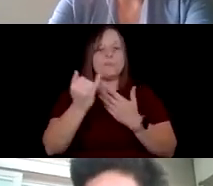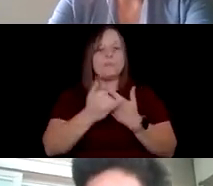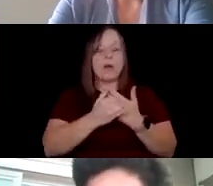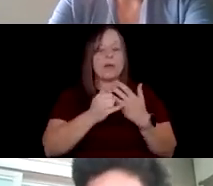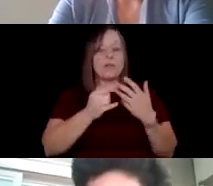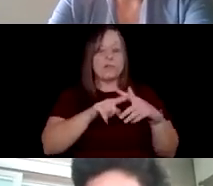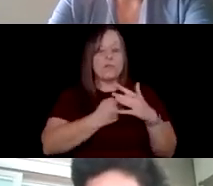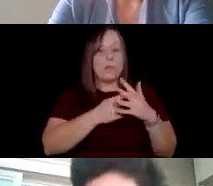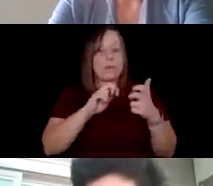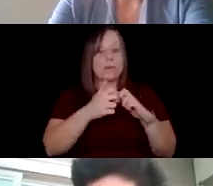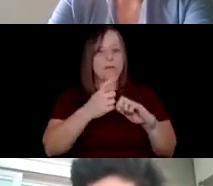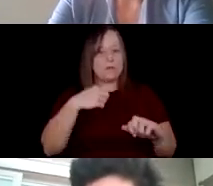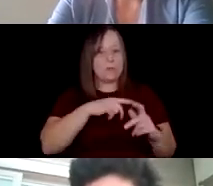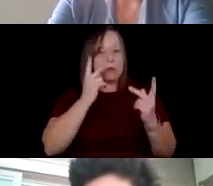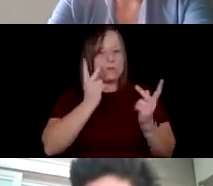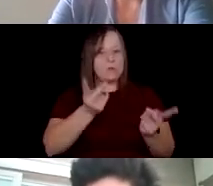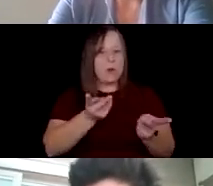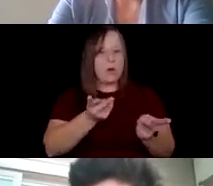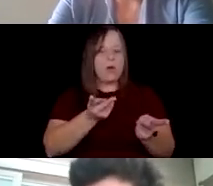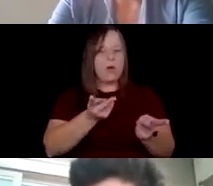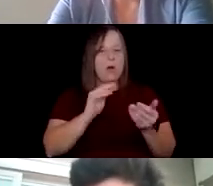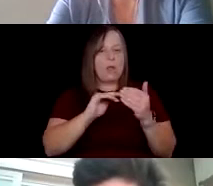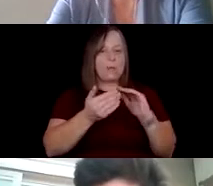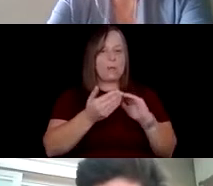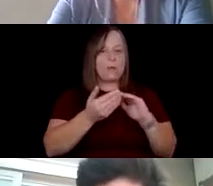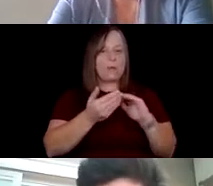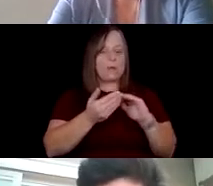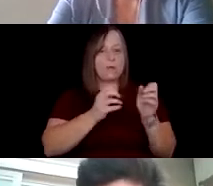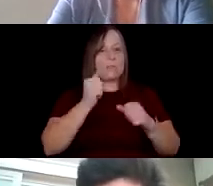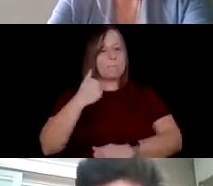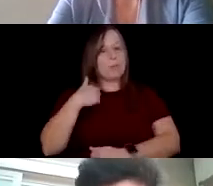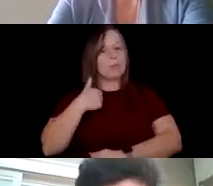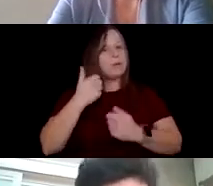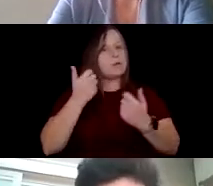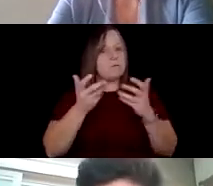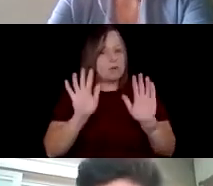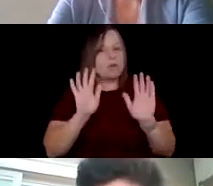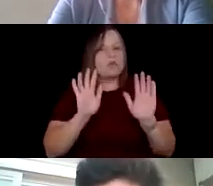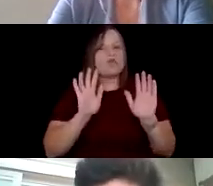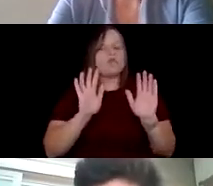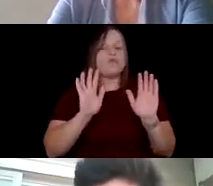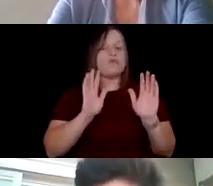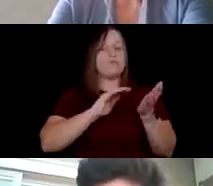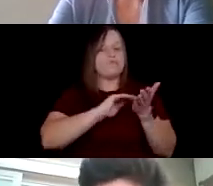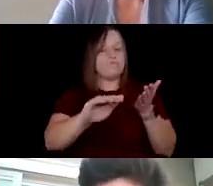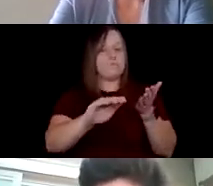of an issue that we'd observed in members of the community who had served in the military and were discharged other than honorably